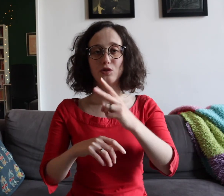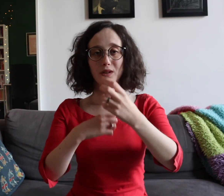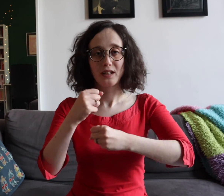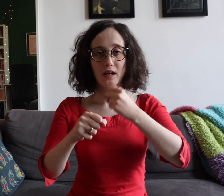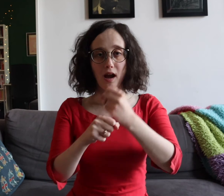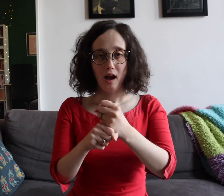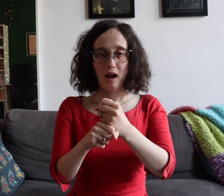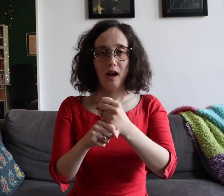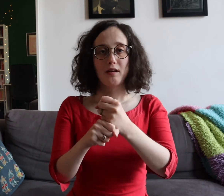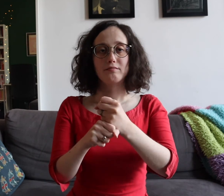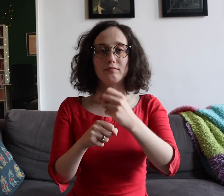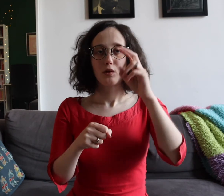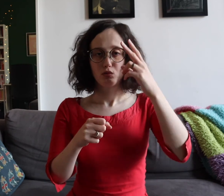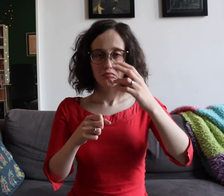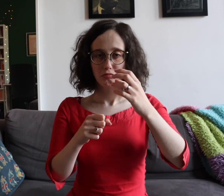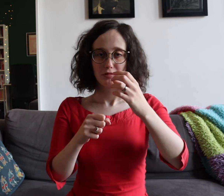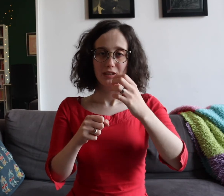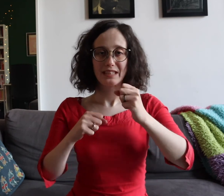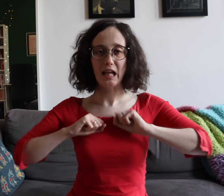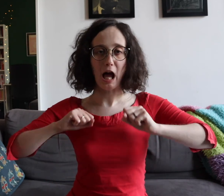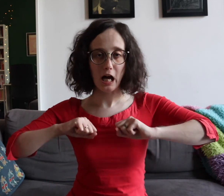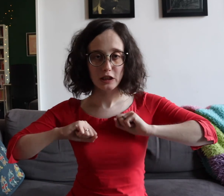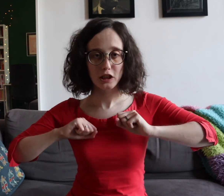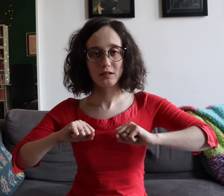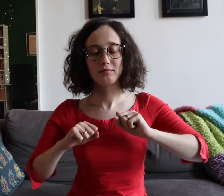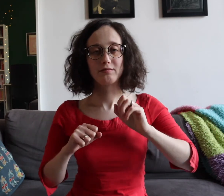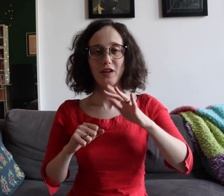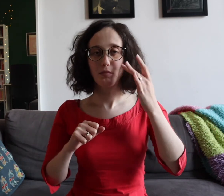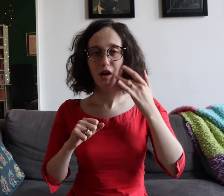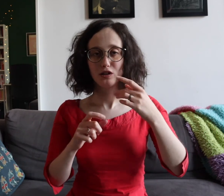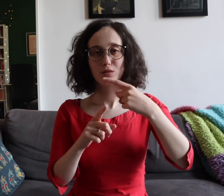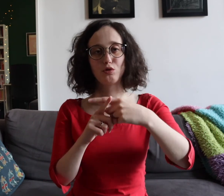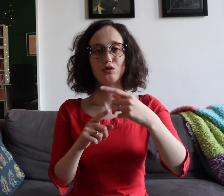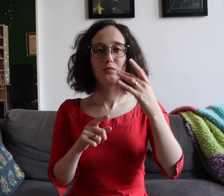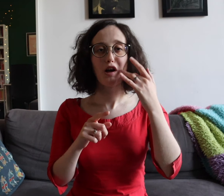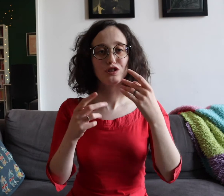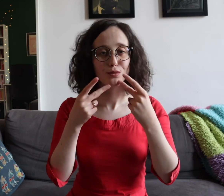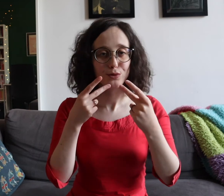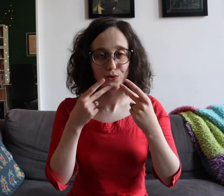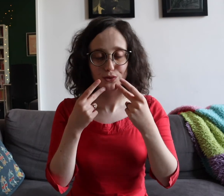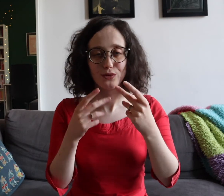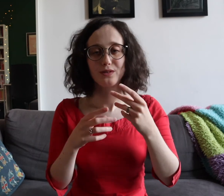In the second year I just did the intern- ship required for my masters, my thesis,